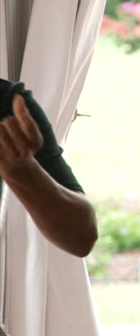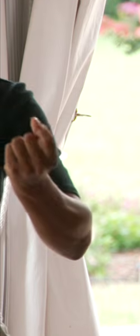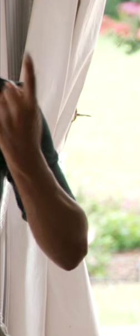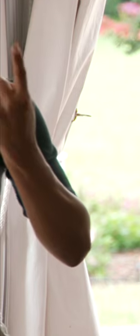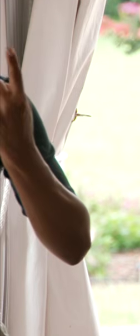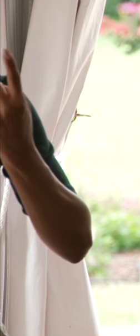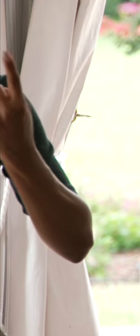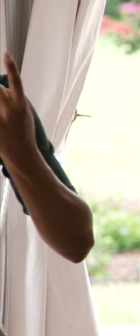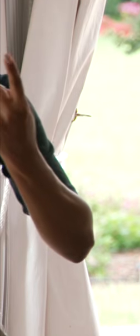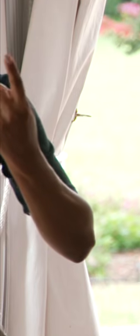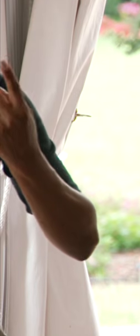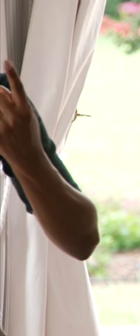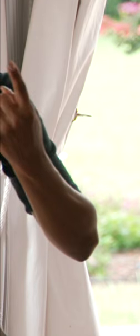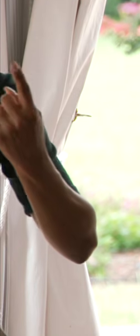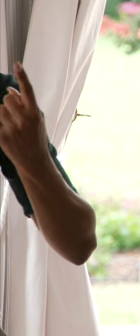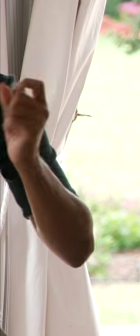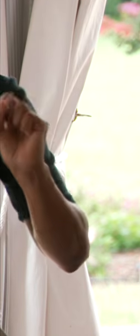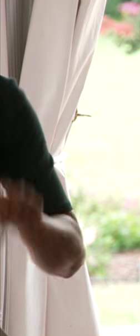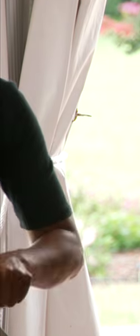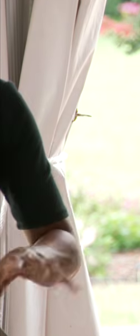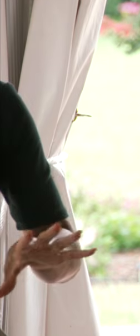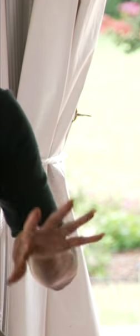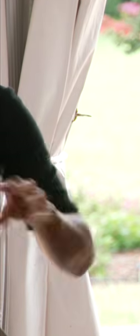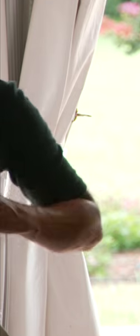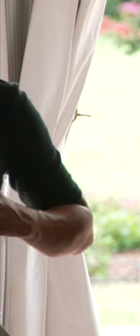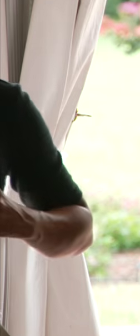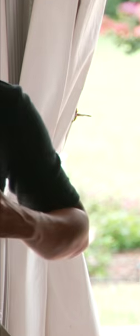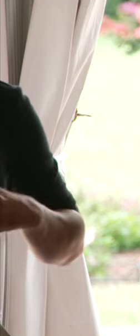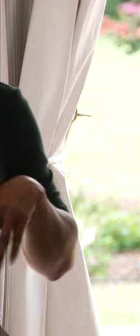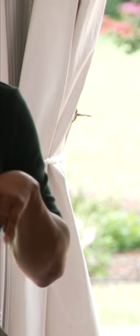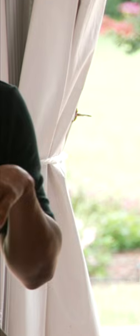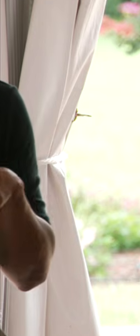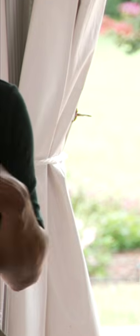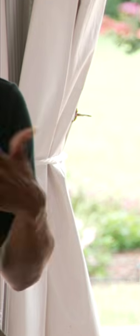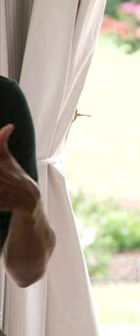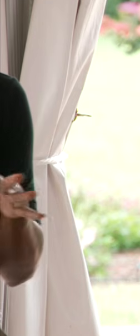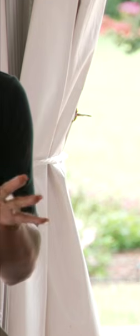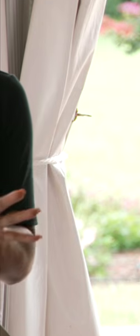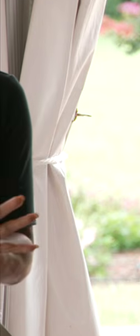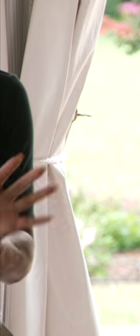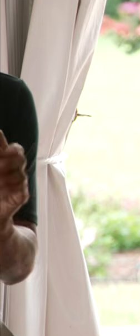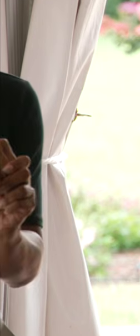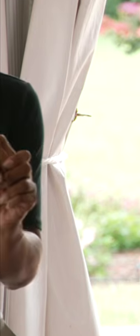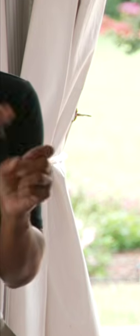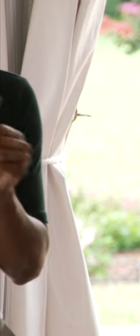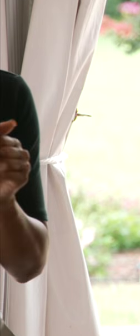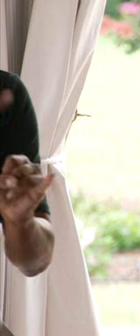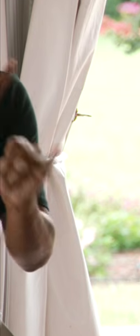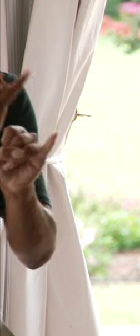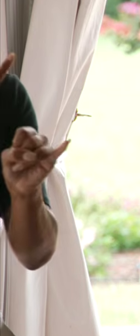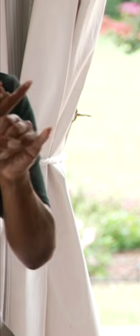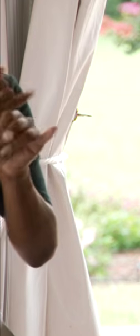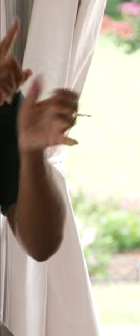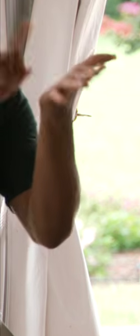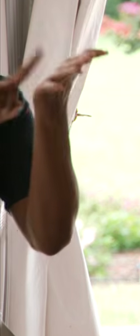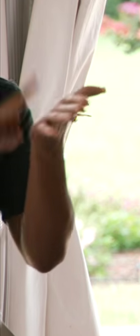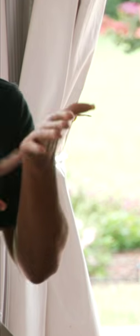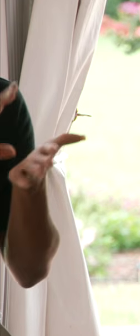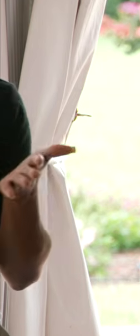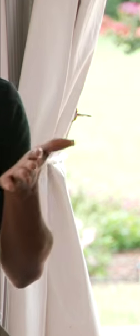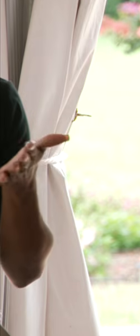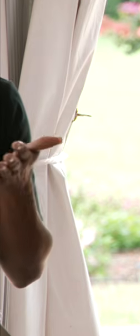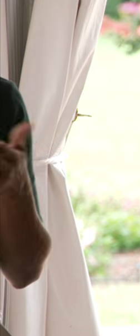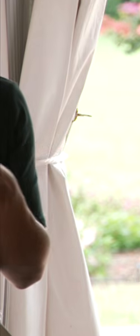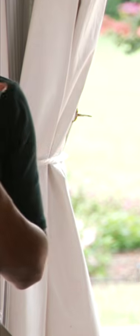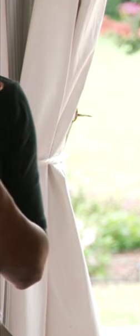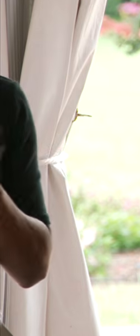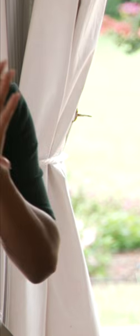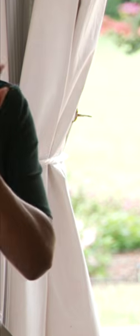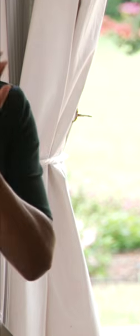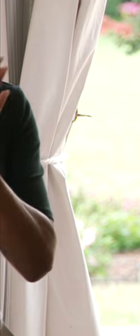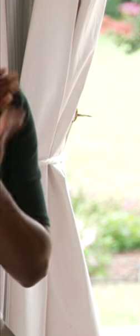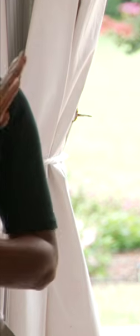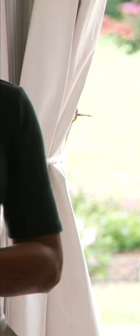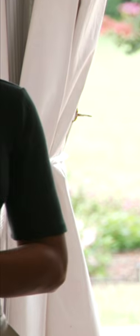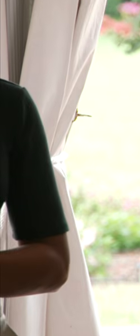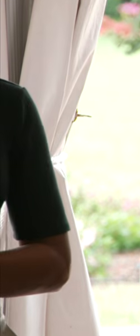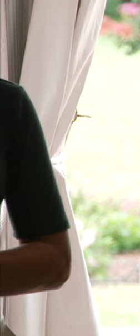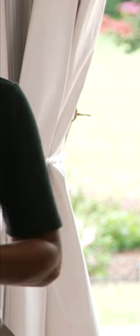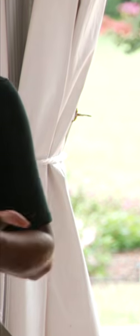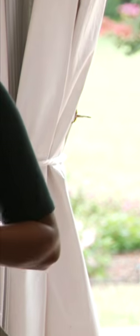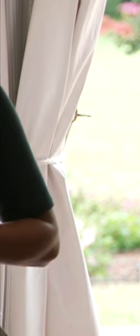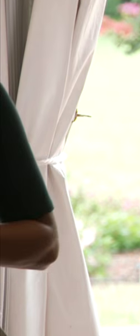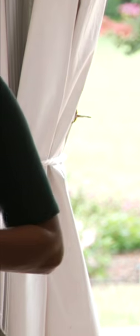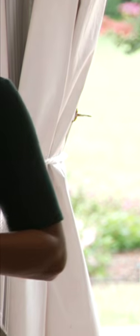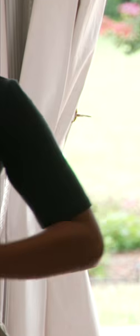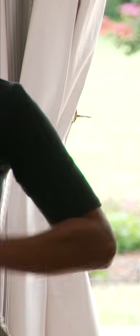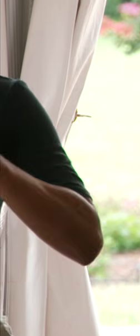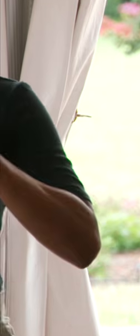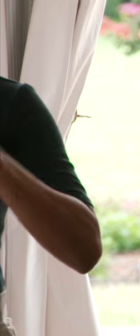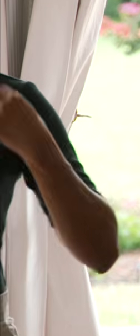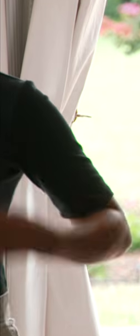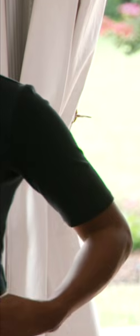It legally institutionalized institutional review boards, IRBs, to protect human subjects. But,